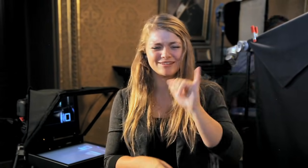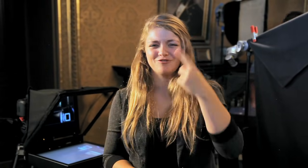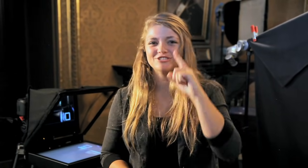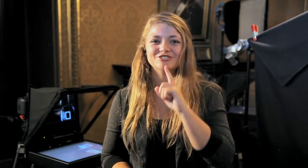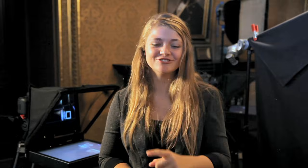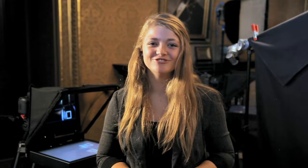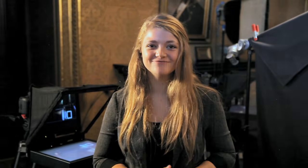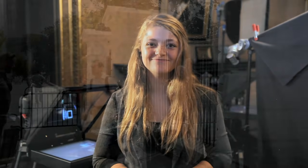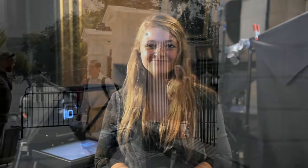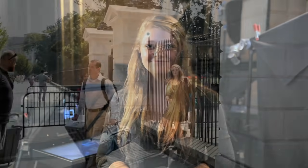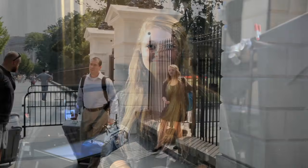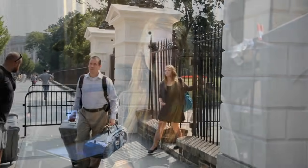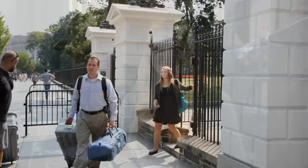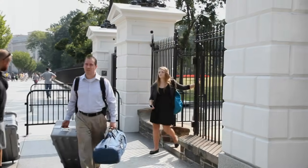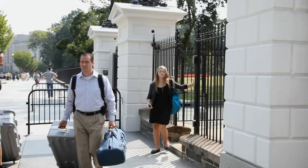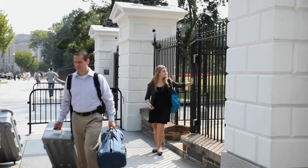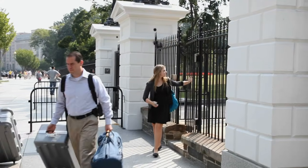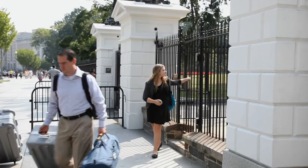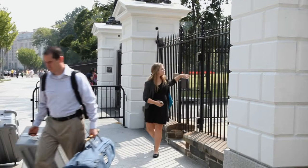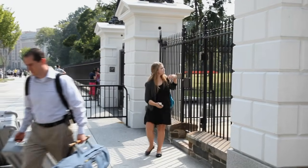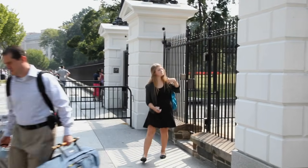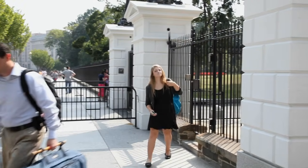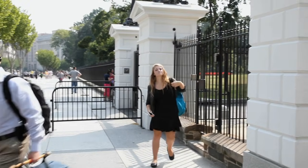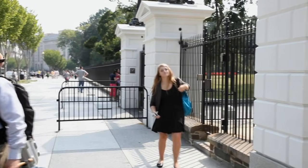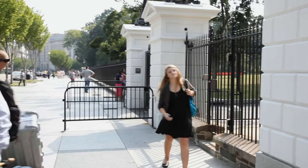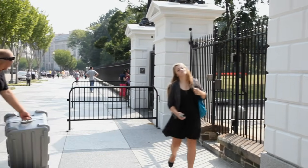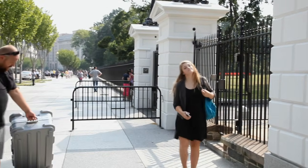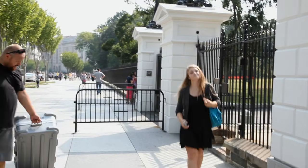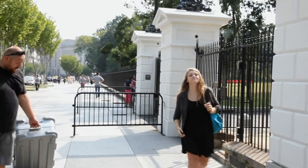That's for sure.